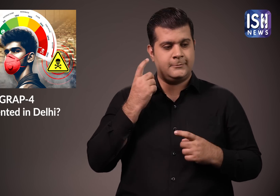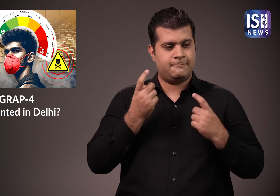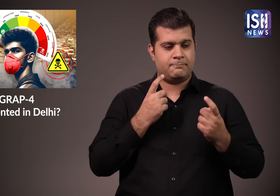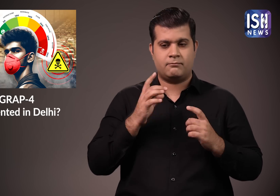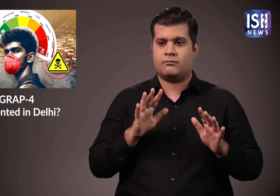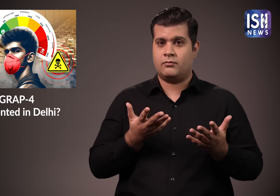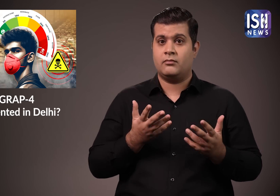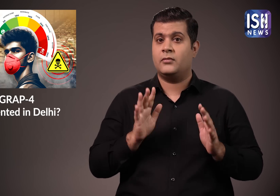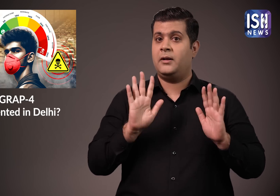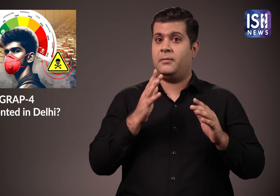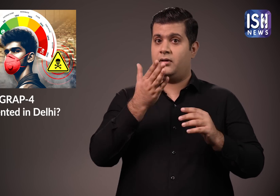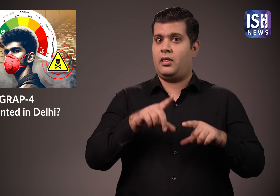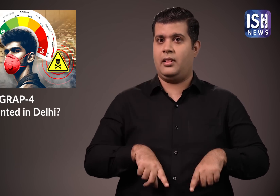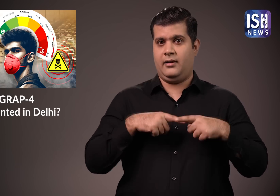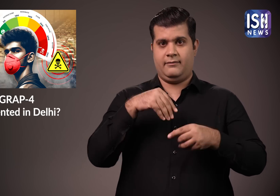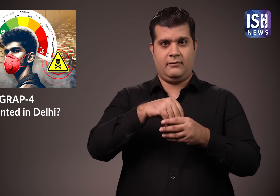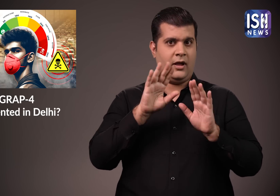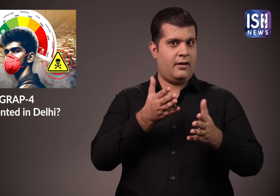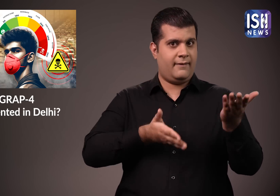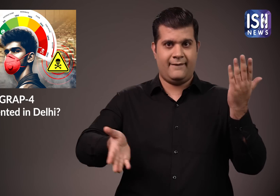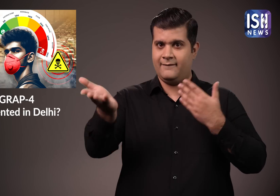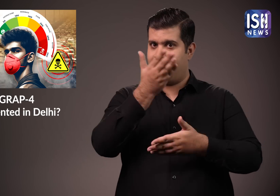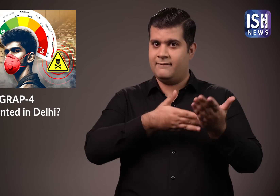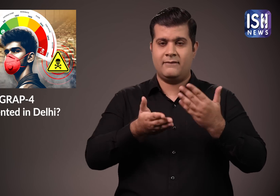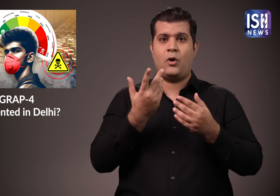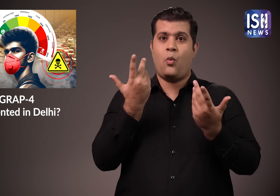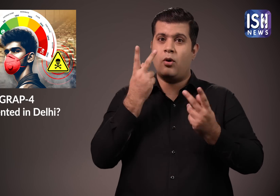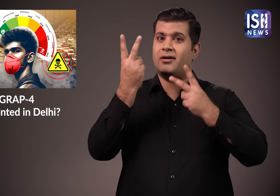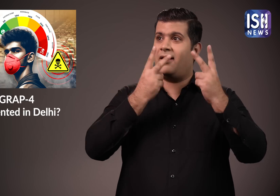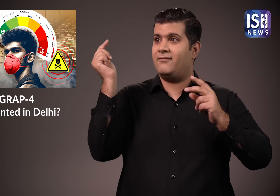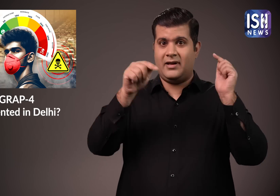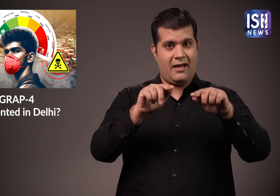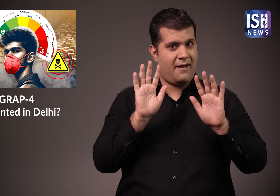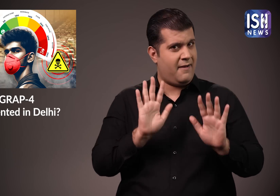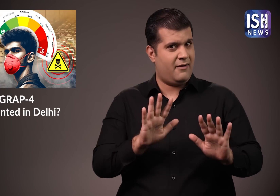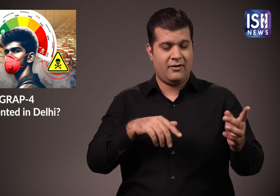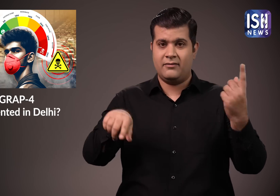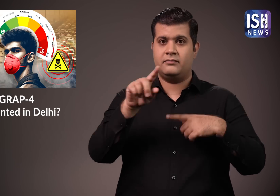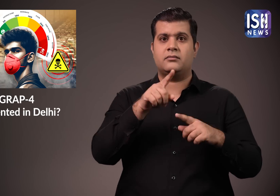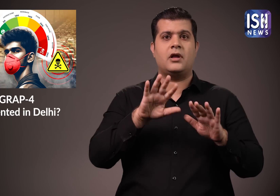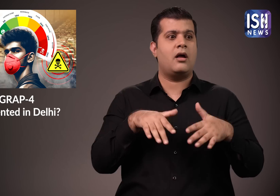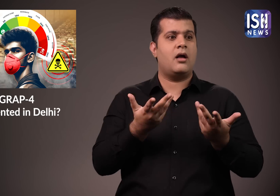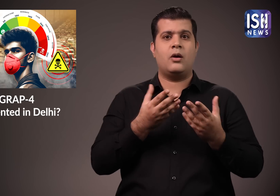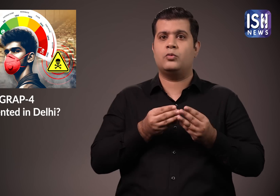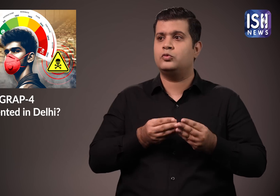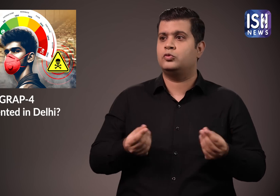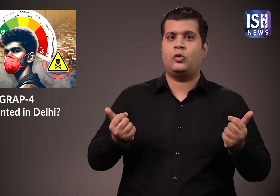But how can people staying in Delhi or visiting it resolve this?